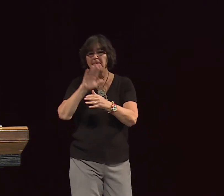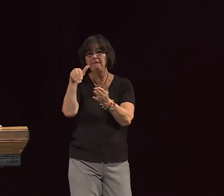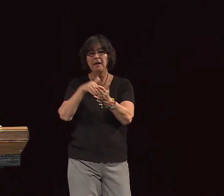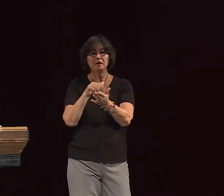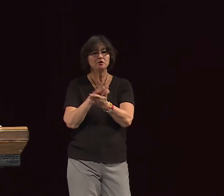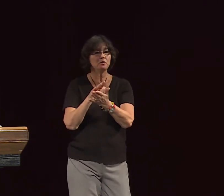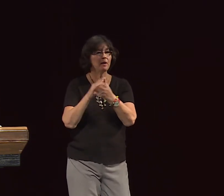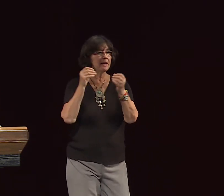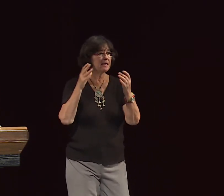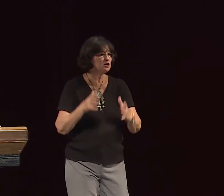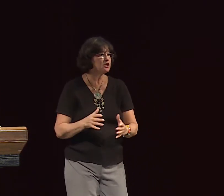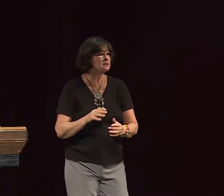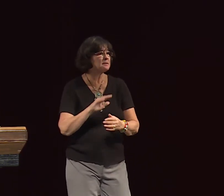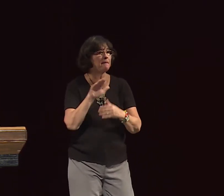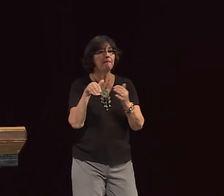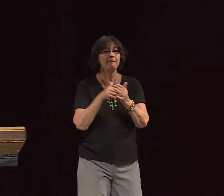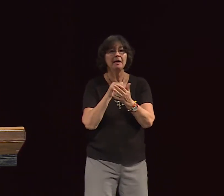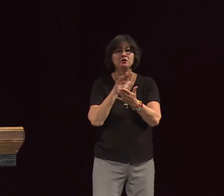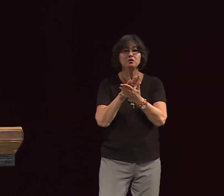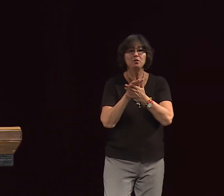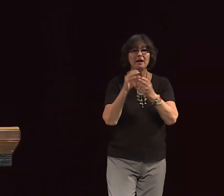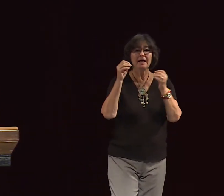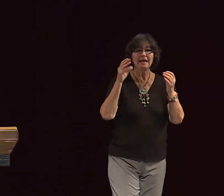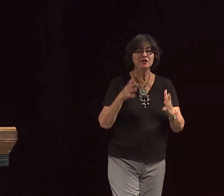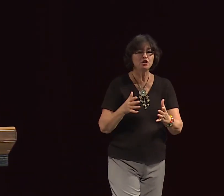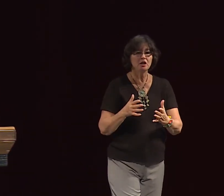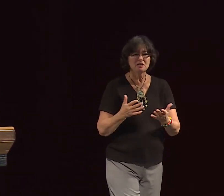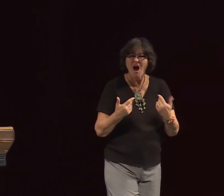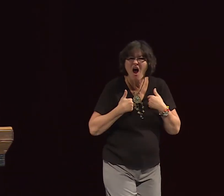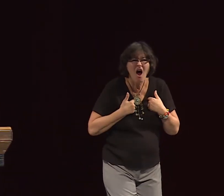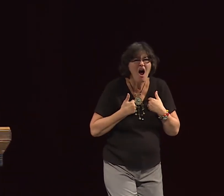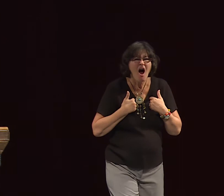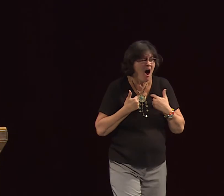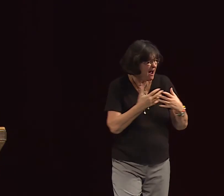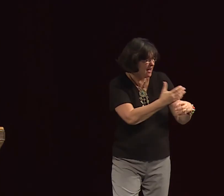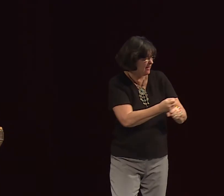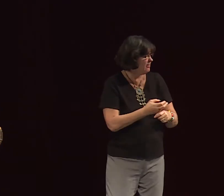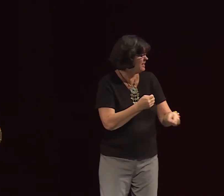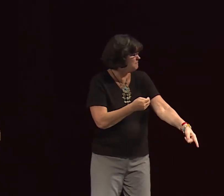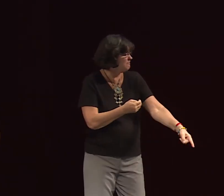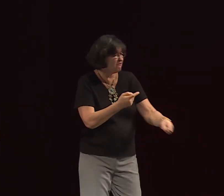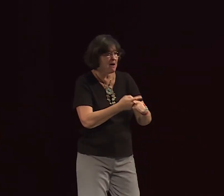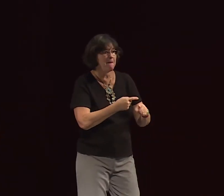High-school teachers feel frustration, and they blame it on the middle-school teachers.